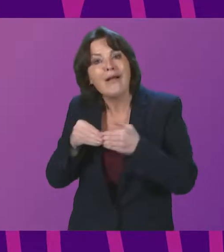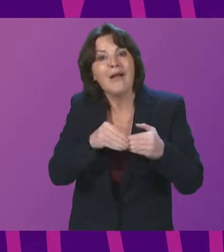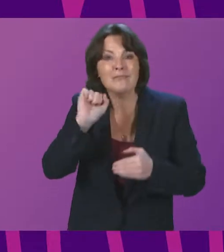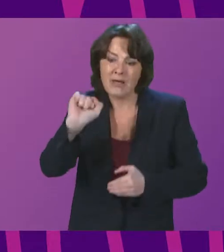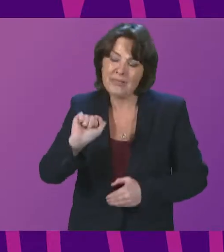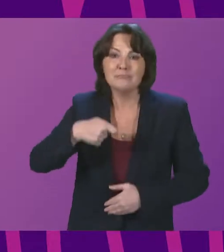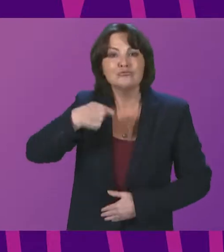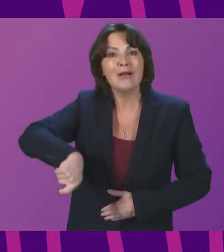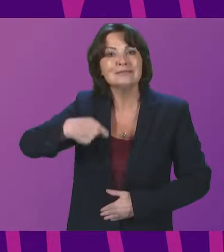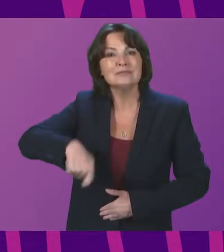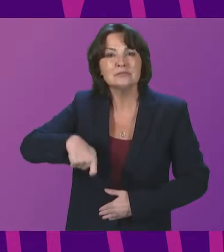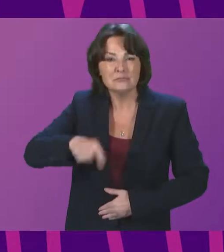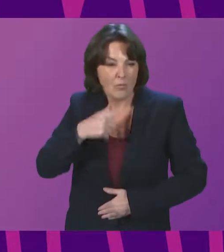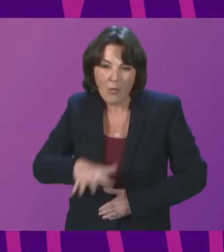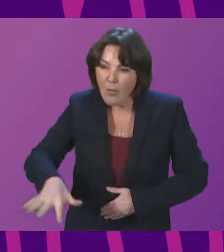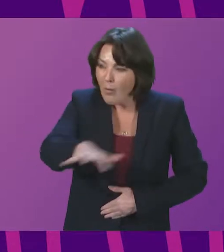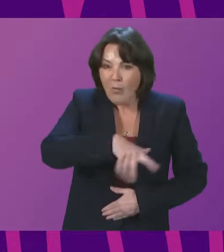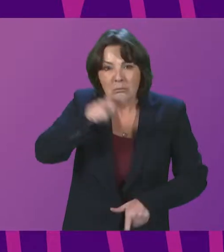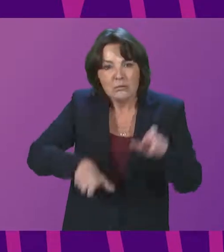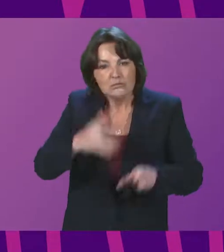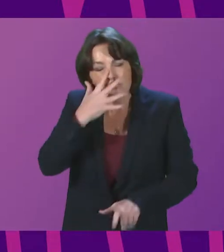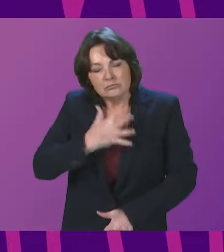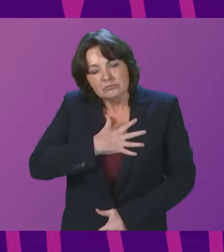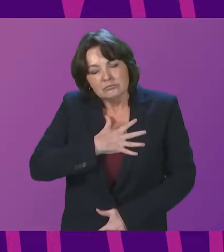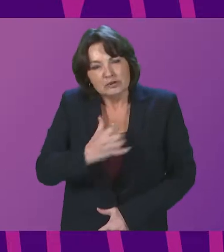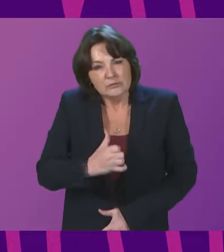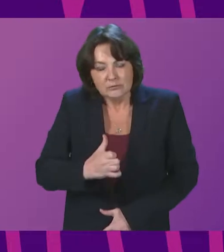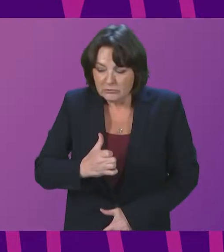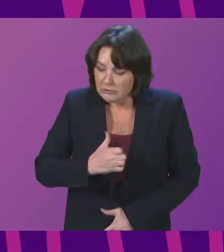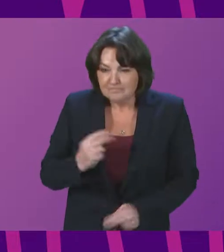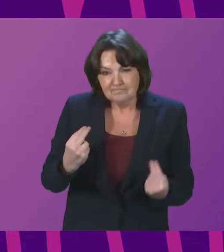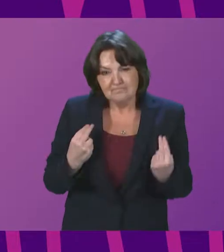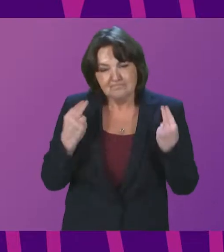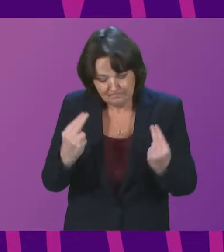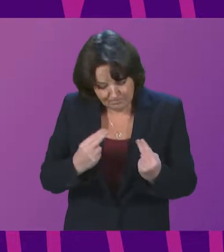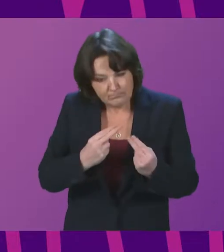they are showing incredible bravery as they stand up for the values of democracy, sovereignty